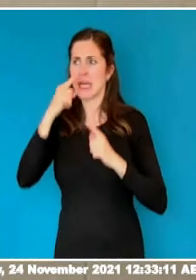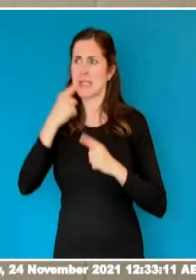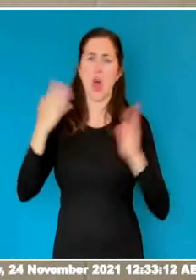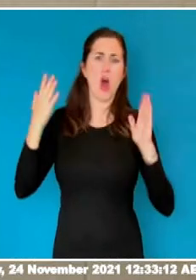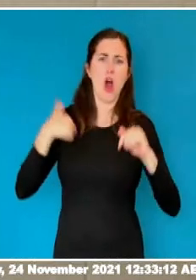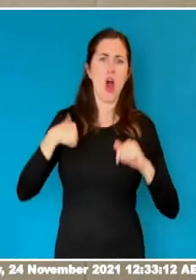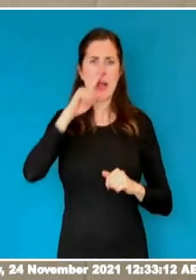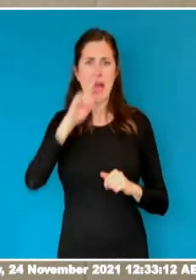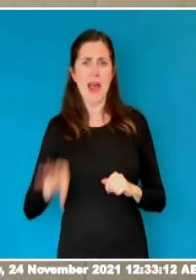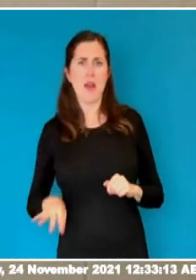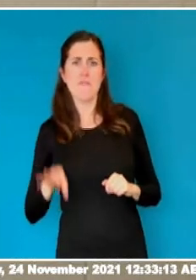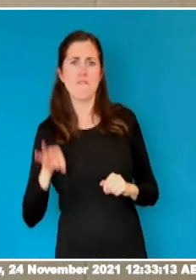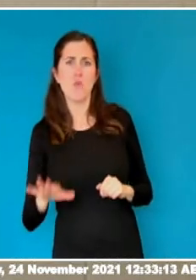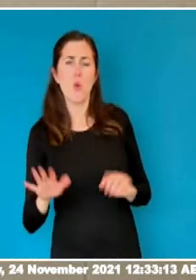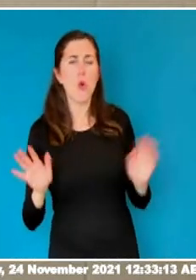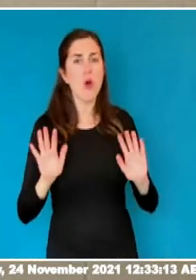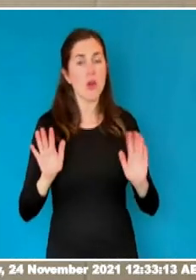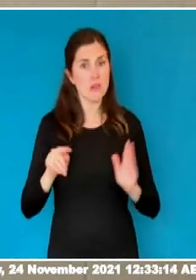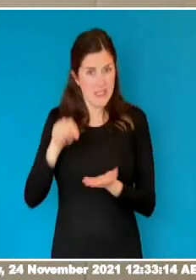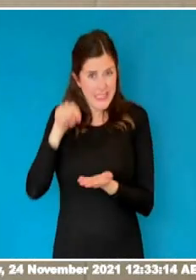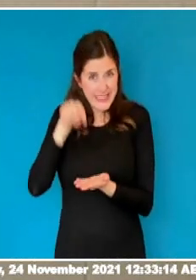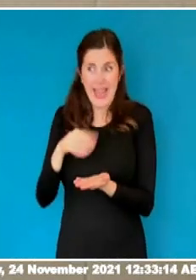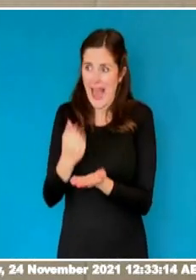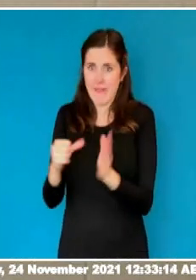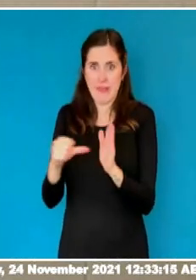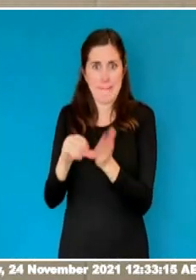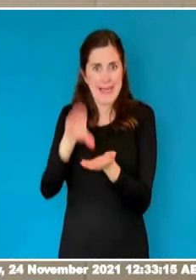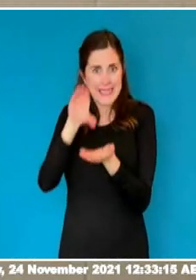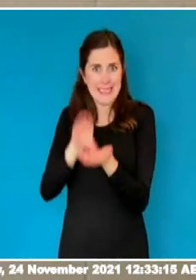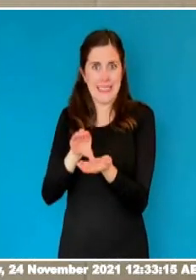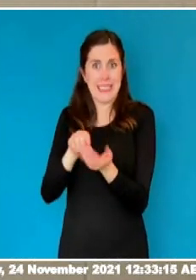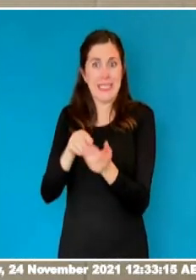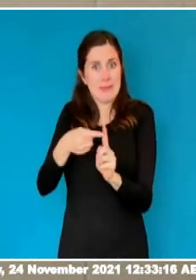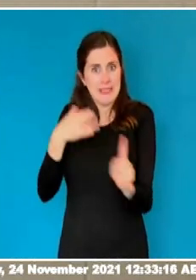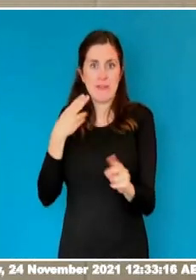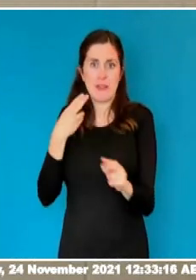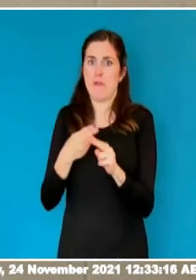way is not discounted, and so we increase the objectivity of that process by